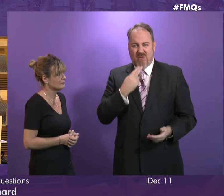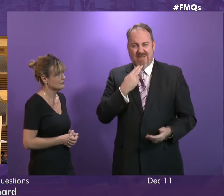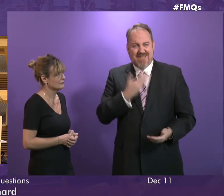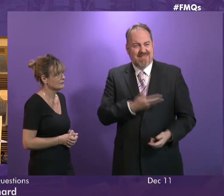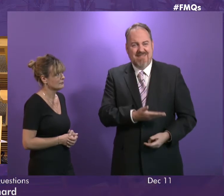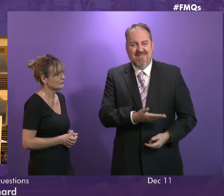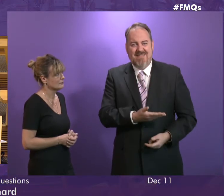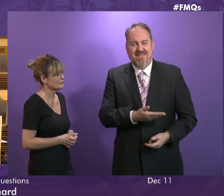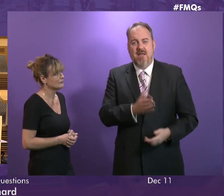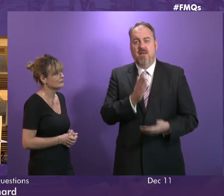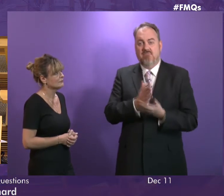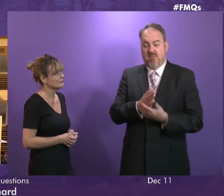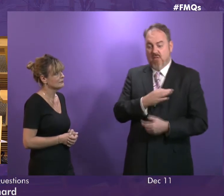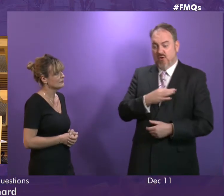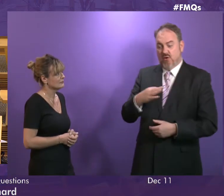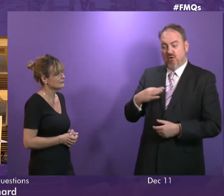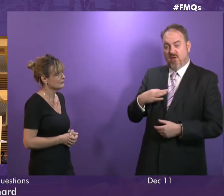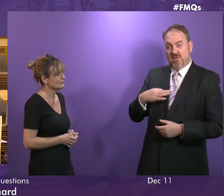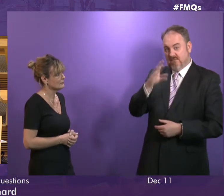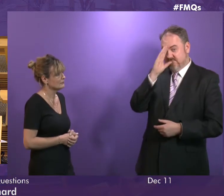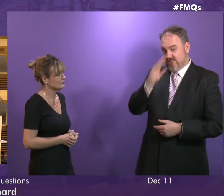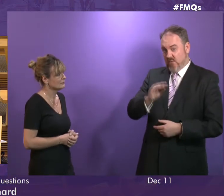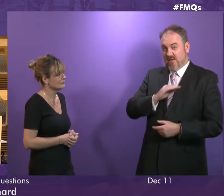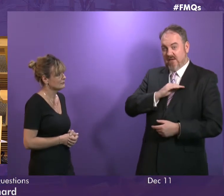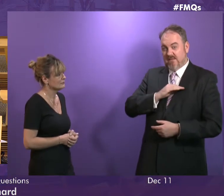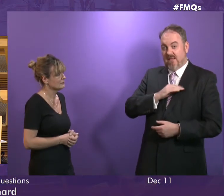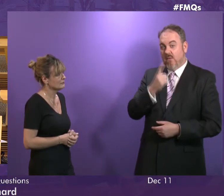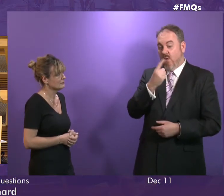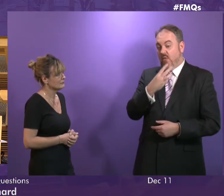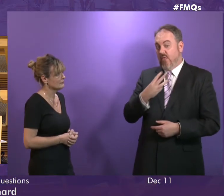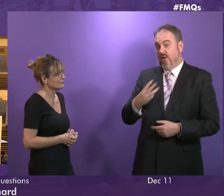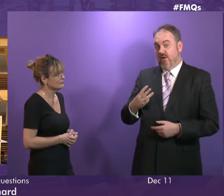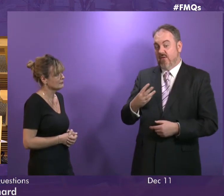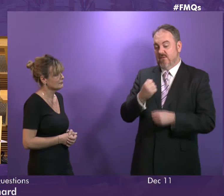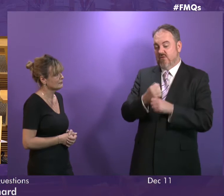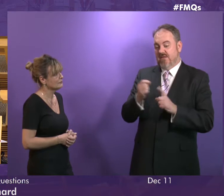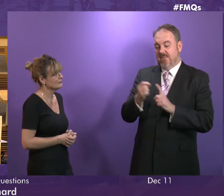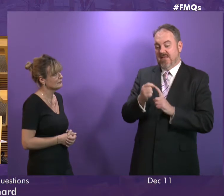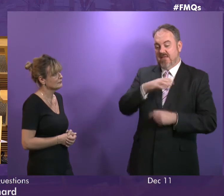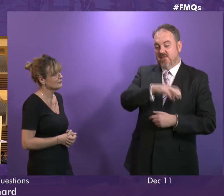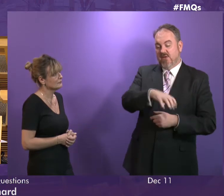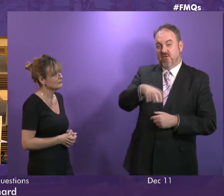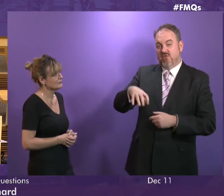The doctors have told us that up to a third of general practices in Tayside might be facing